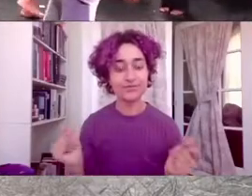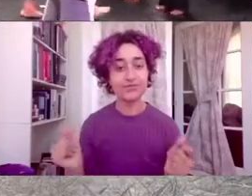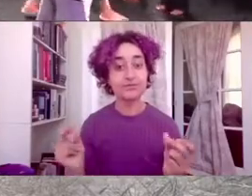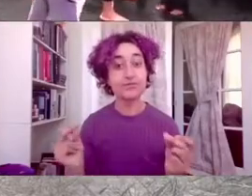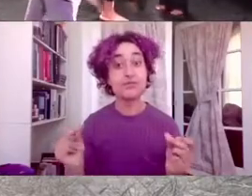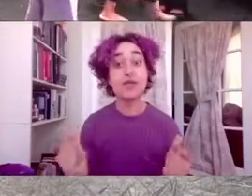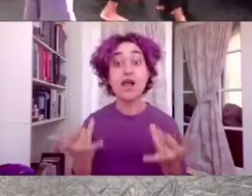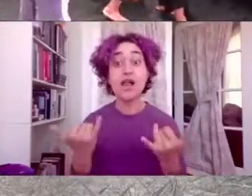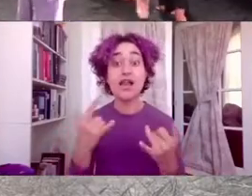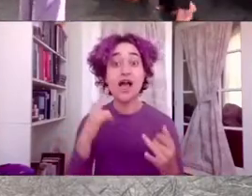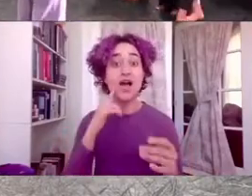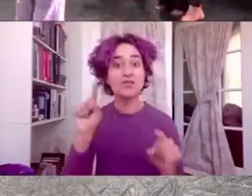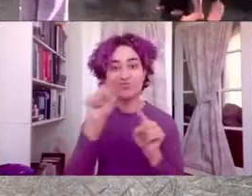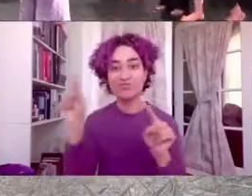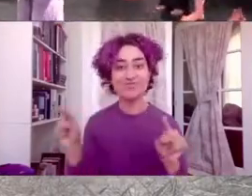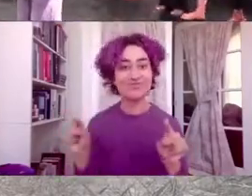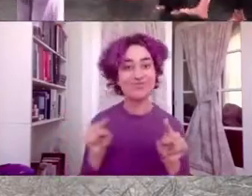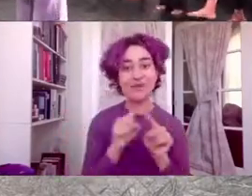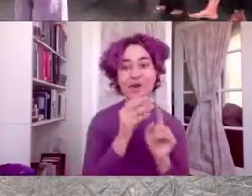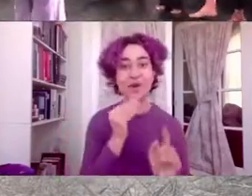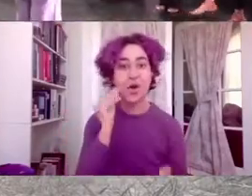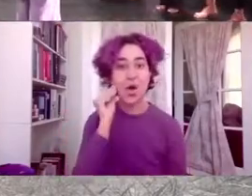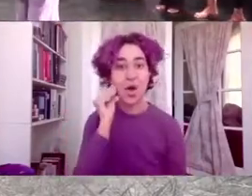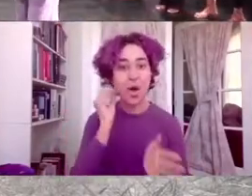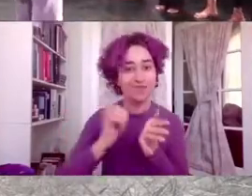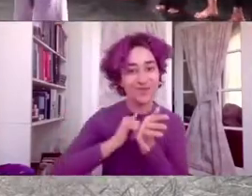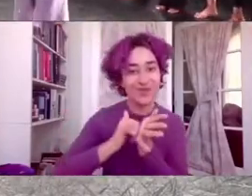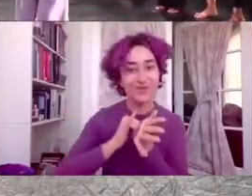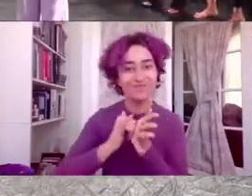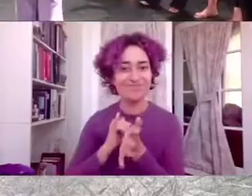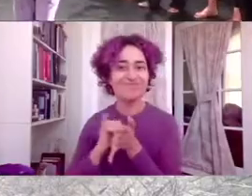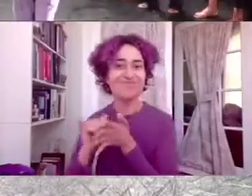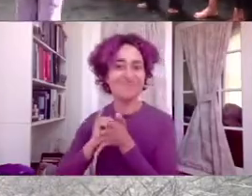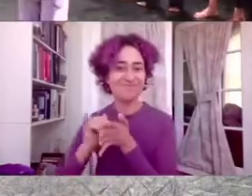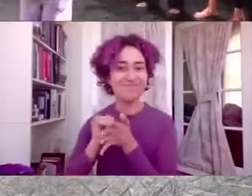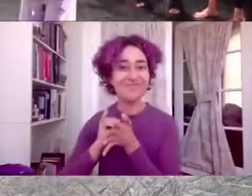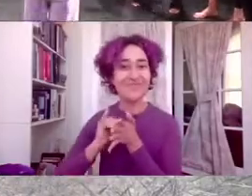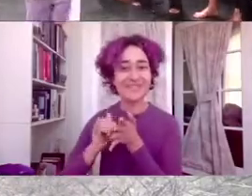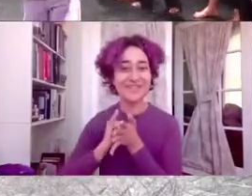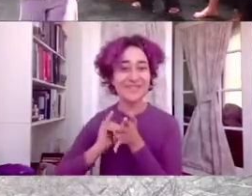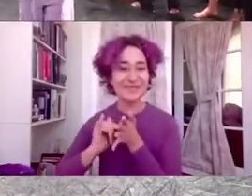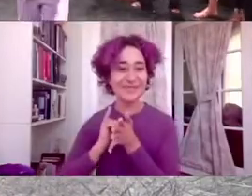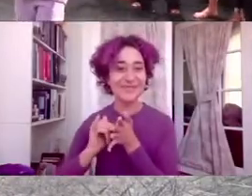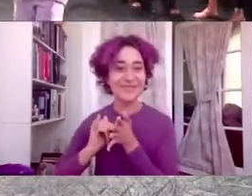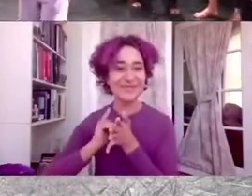Let's bring it on home. New York, New York, New York, New York.